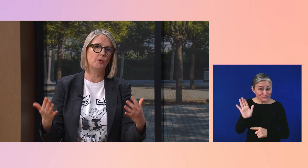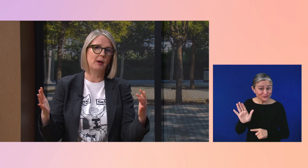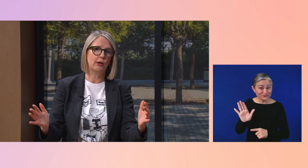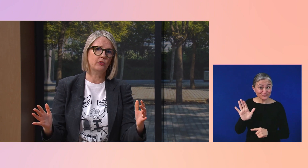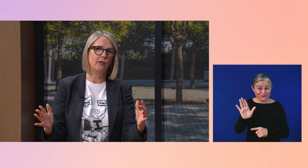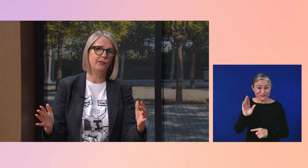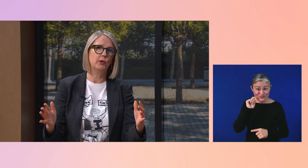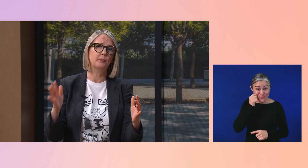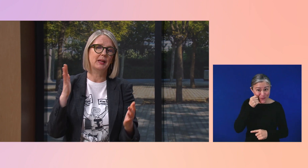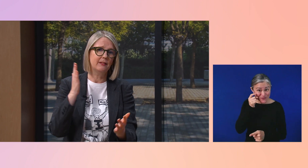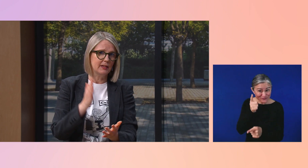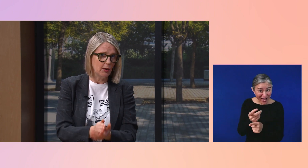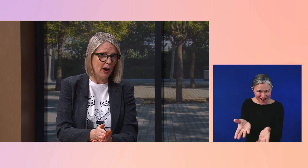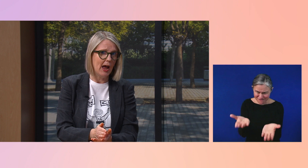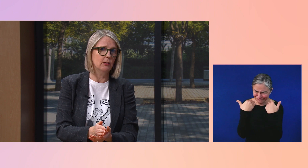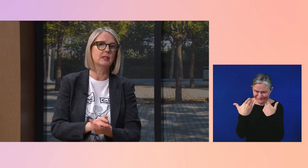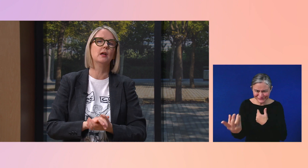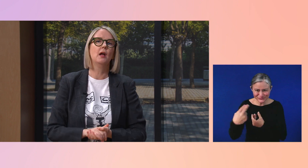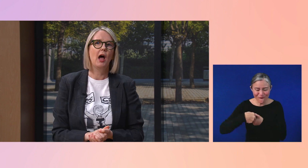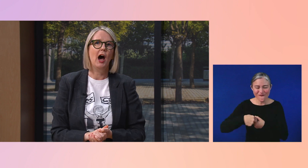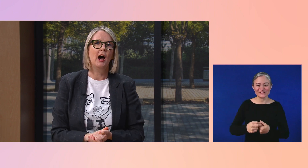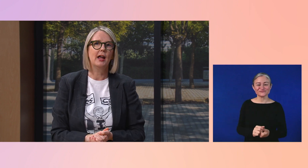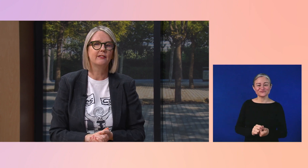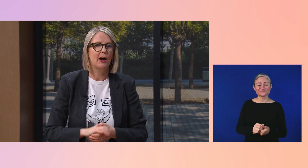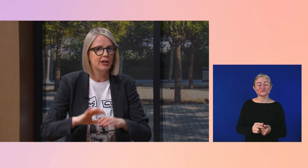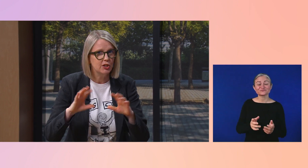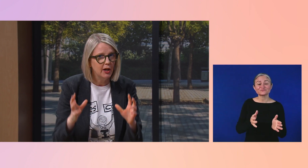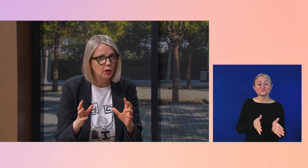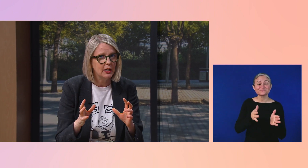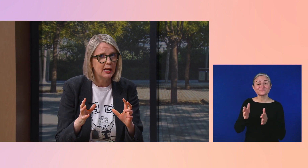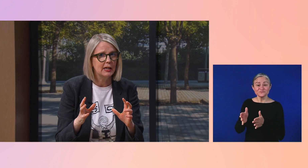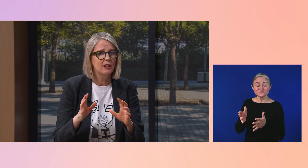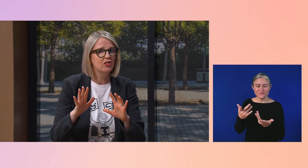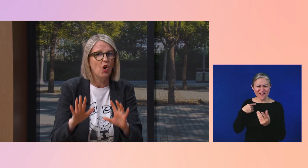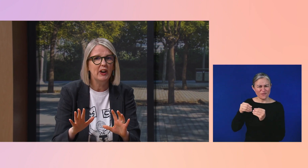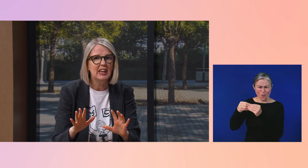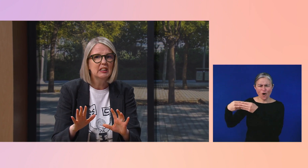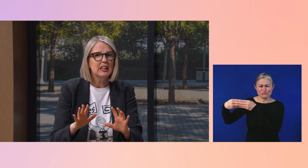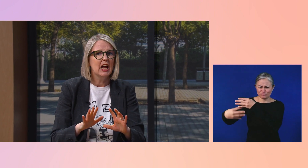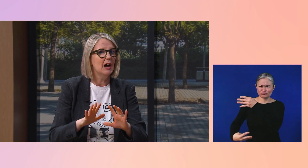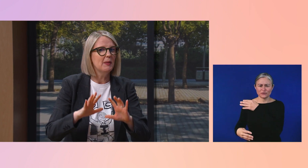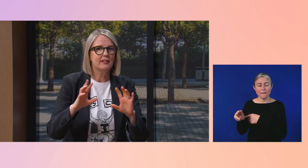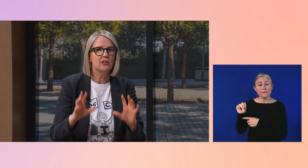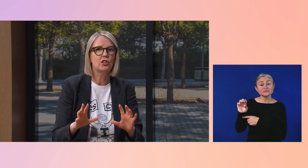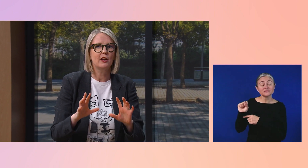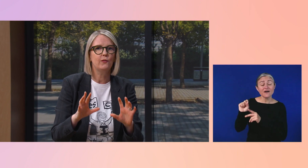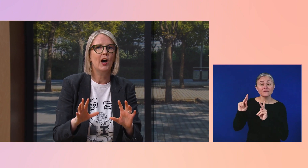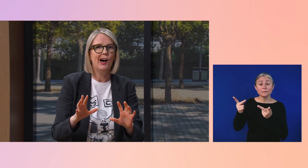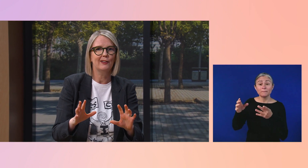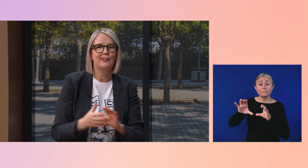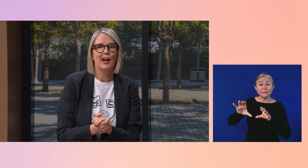Microsoft folks, please stick around. It's our internal gig, sorry. But this is just for us,